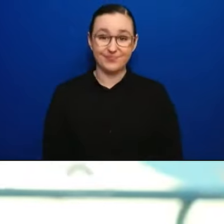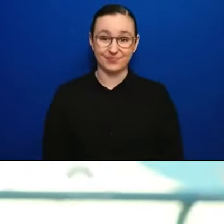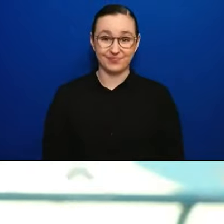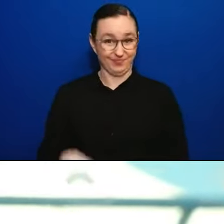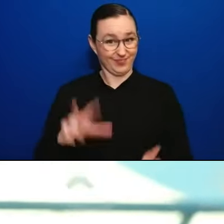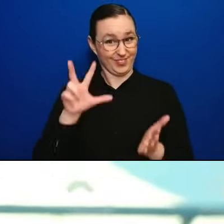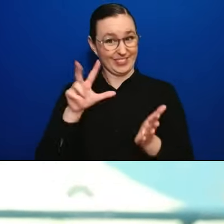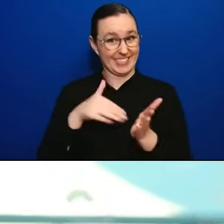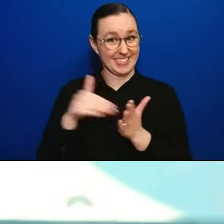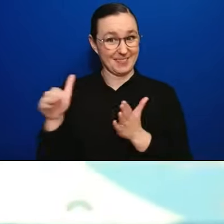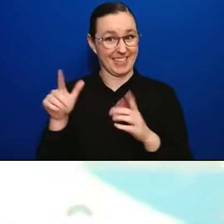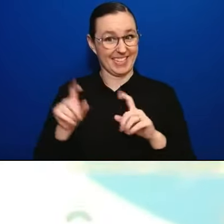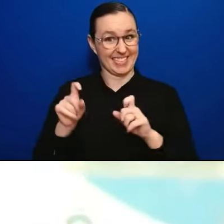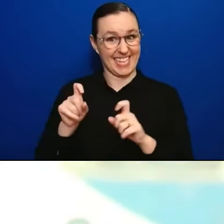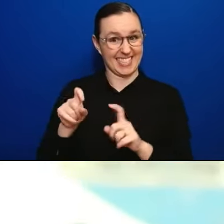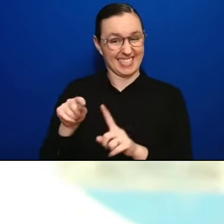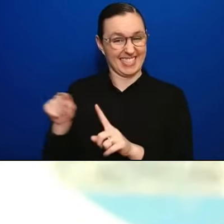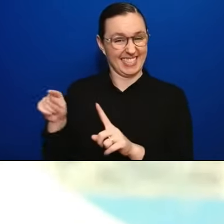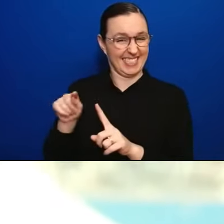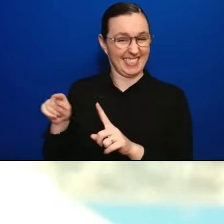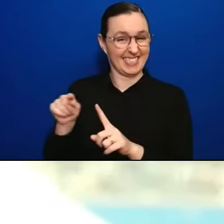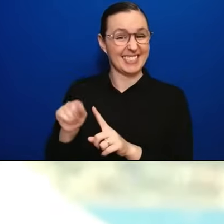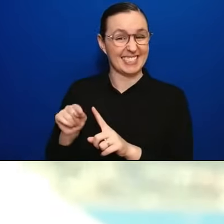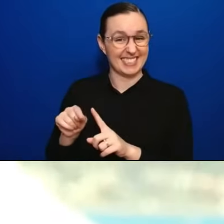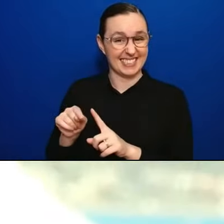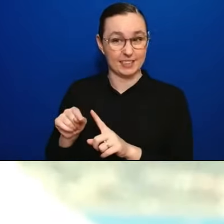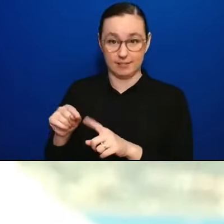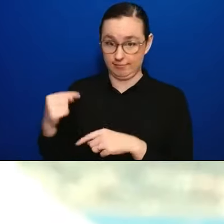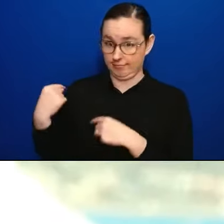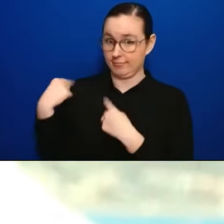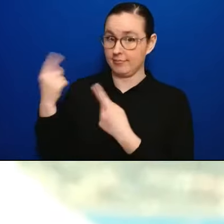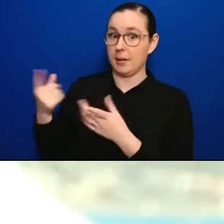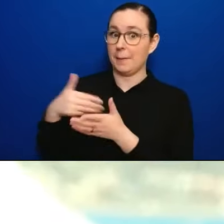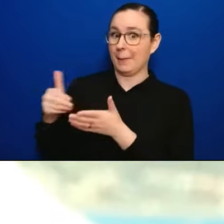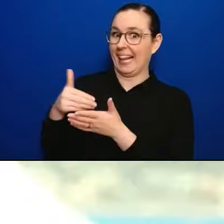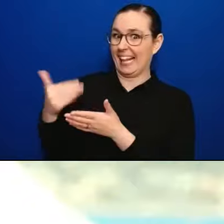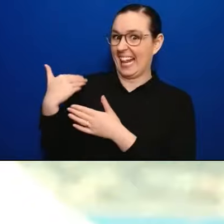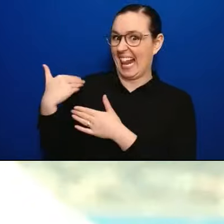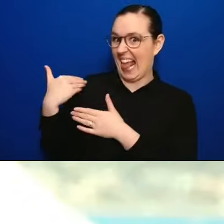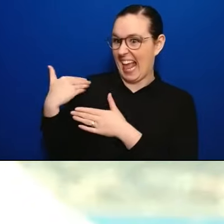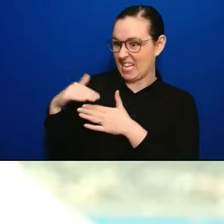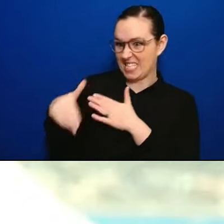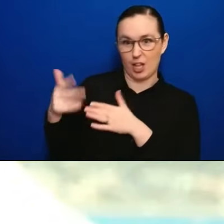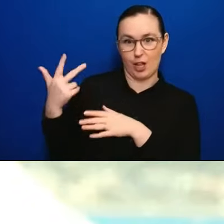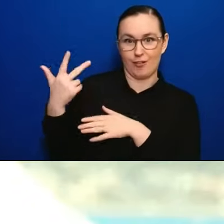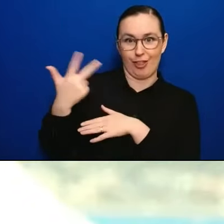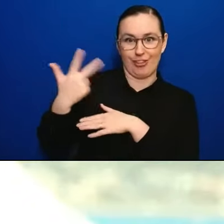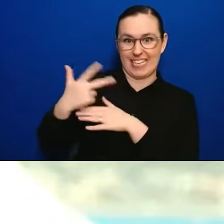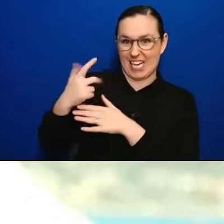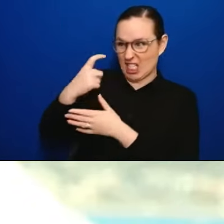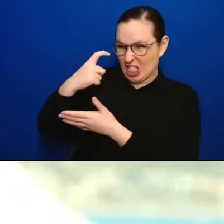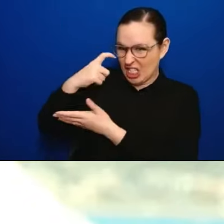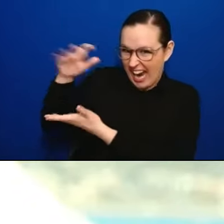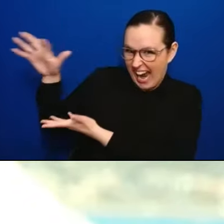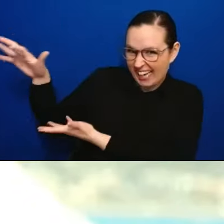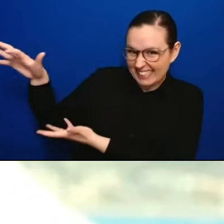So you talk about 3 million tests. We've had tests in the millions